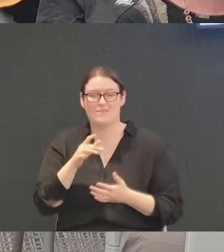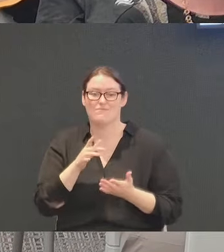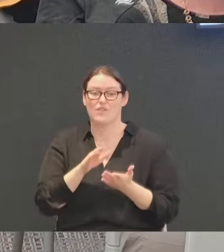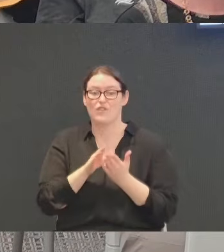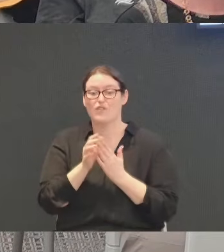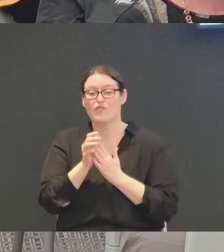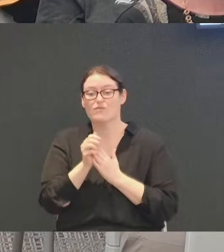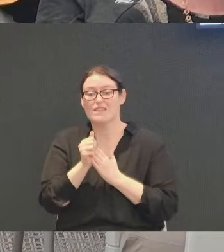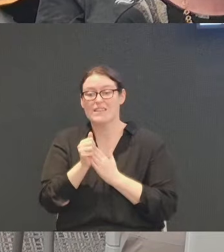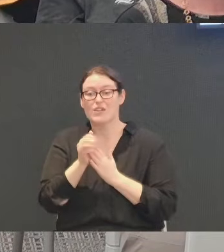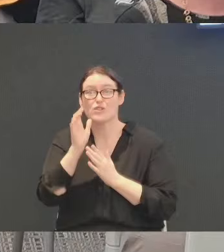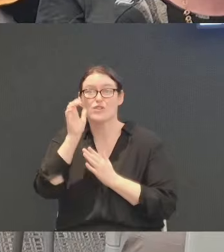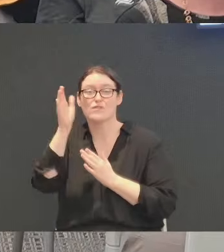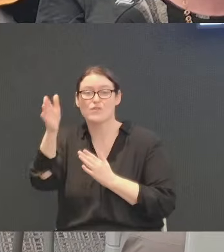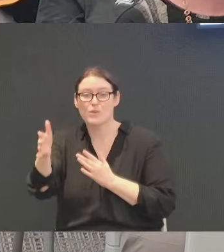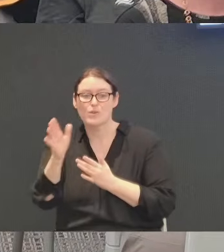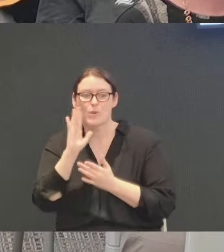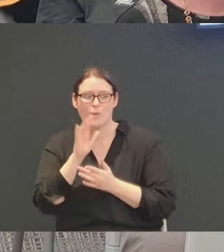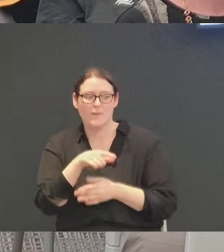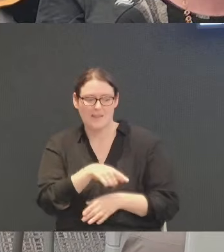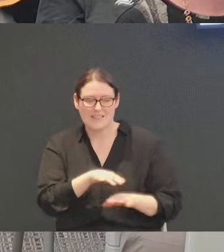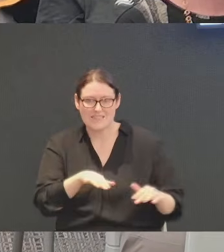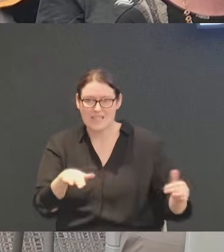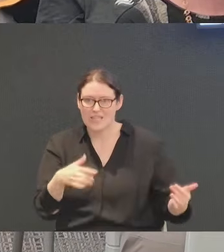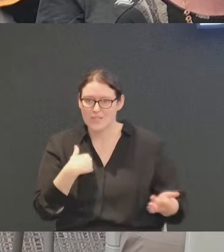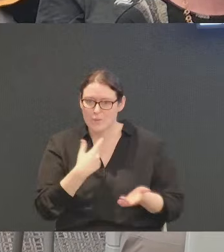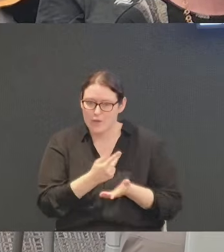made now will have lasting implications and I urge you to place this levy on the ballot